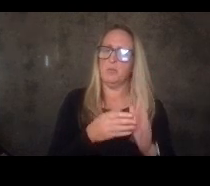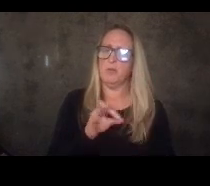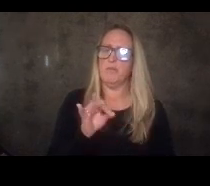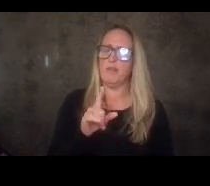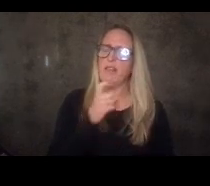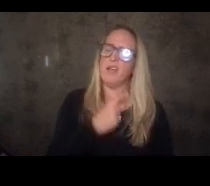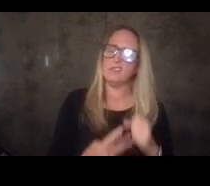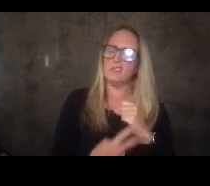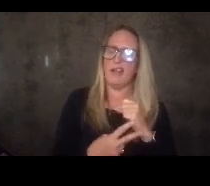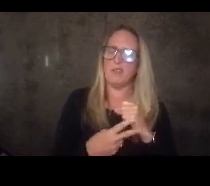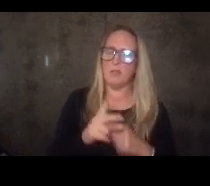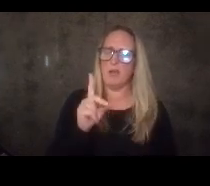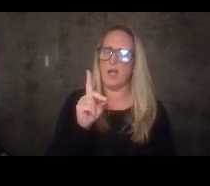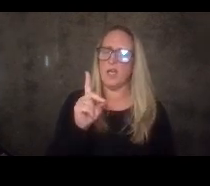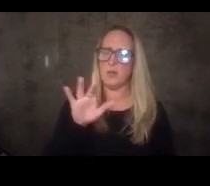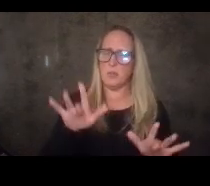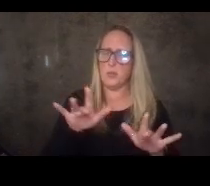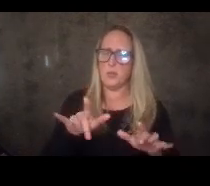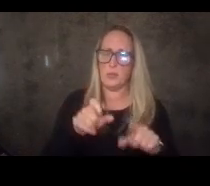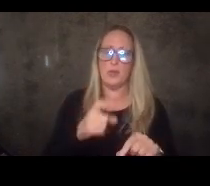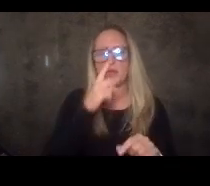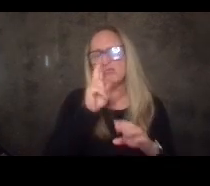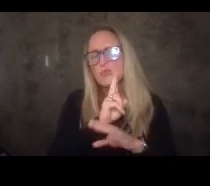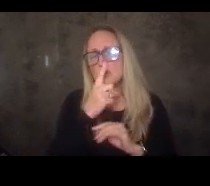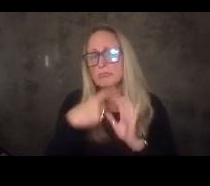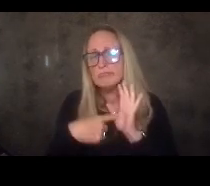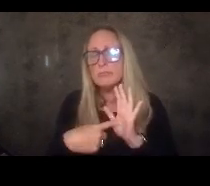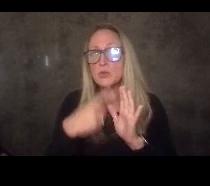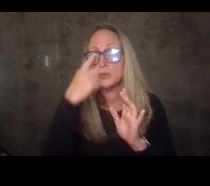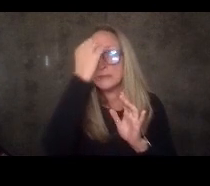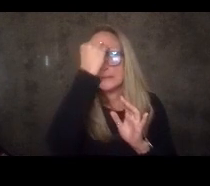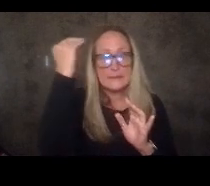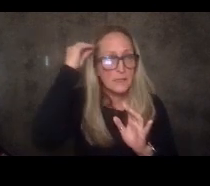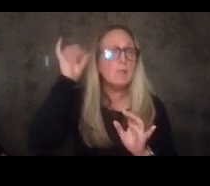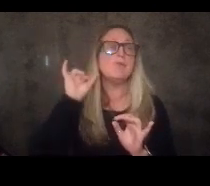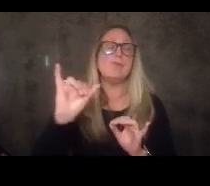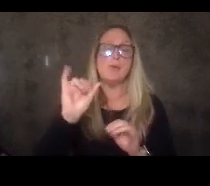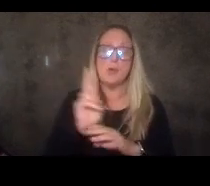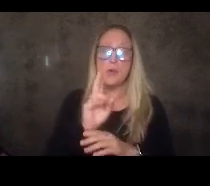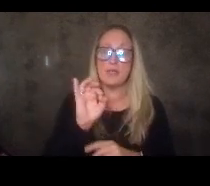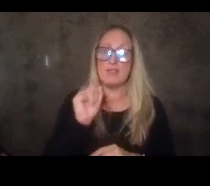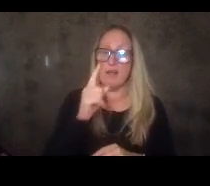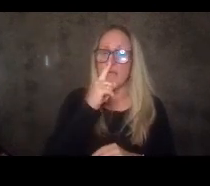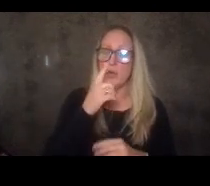and we're going to use this to kind of check out some things to keep in mind when using Excel to create accessible content. So